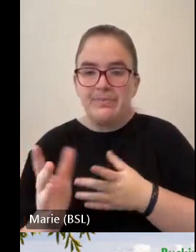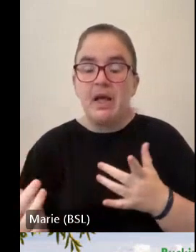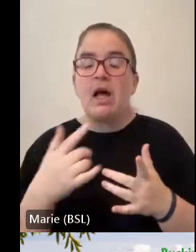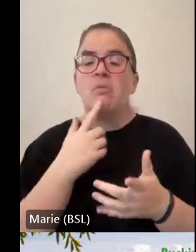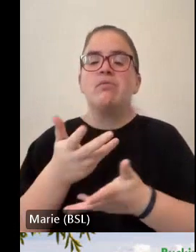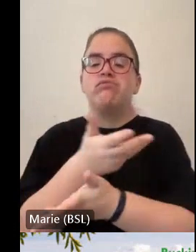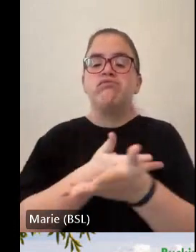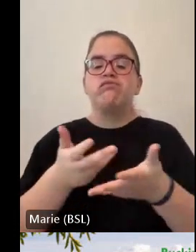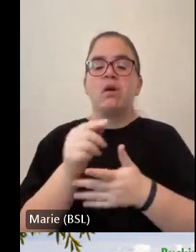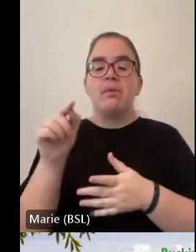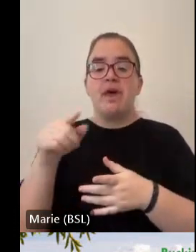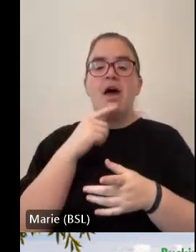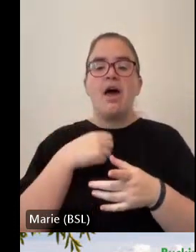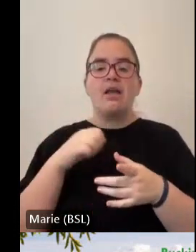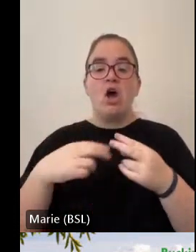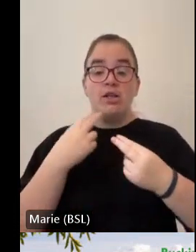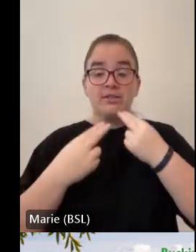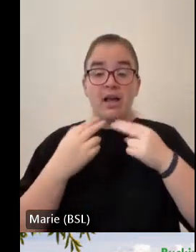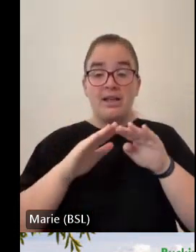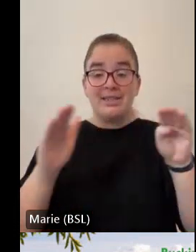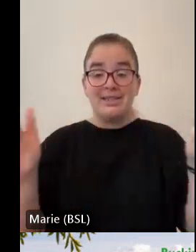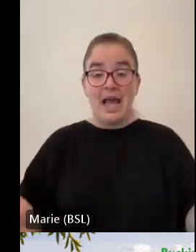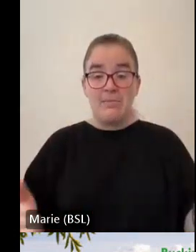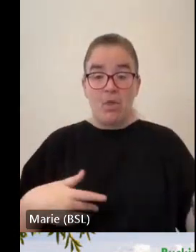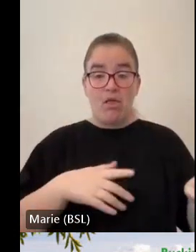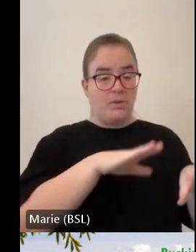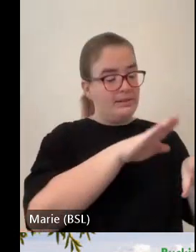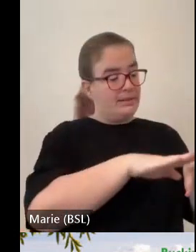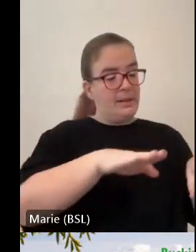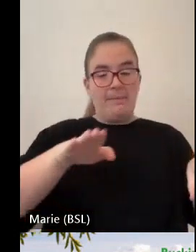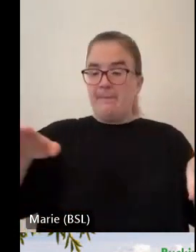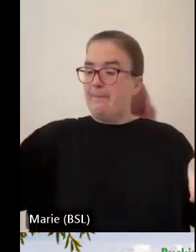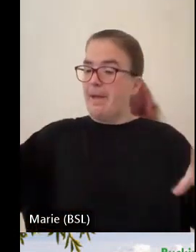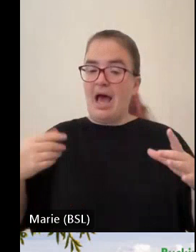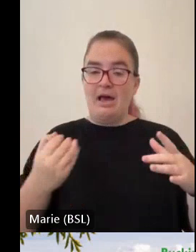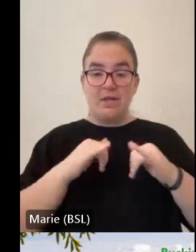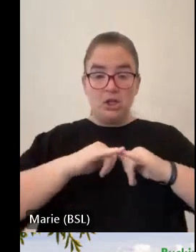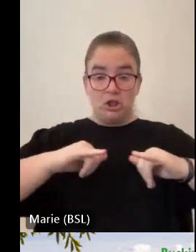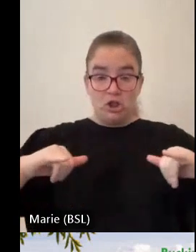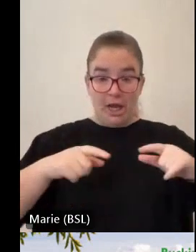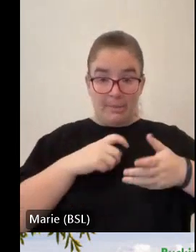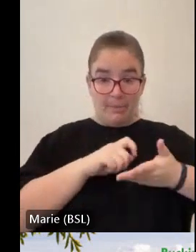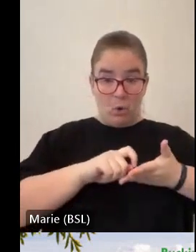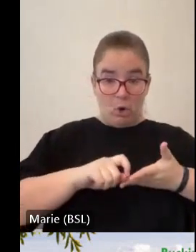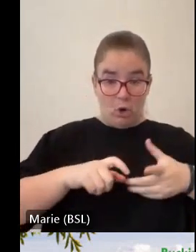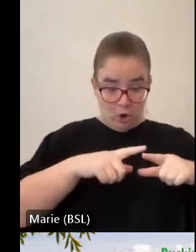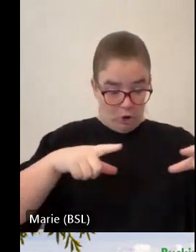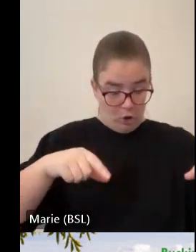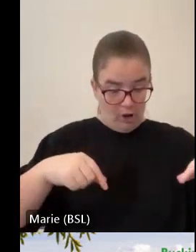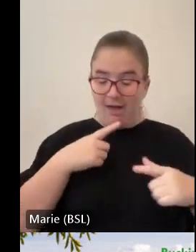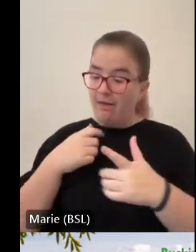was set out with uh, her checkbook and all the letters that she'd received that day.